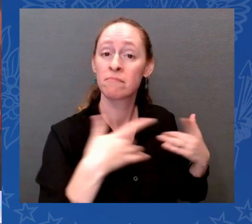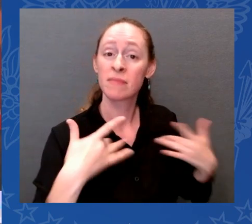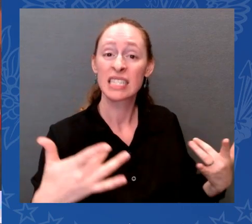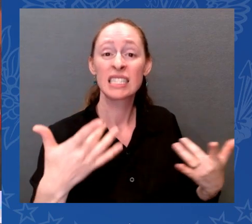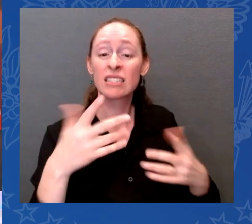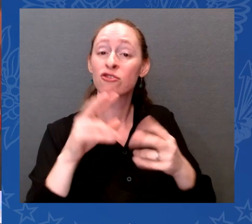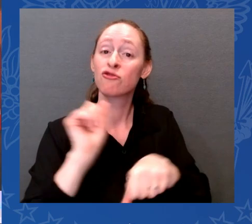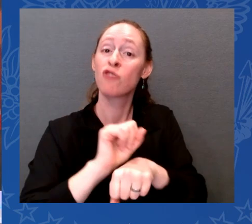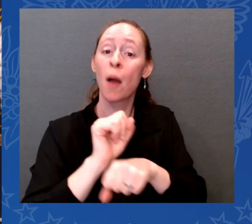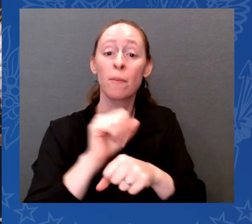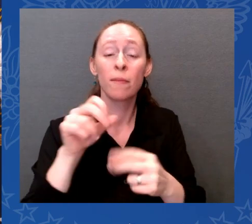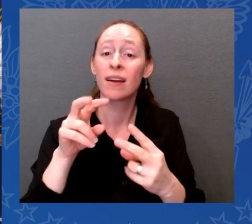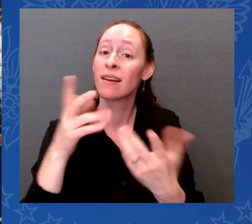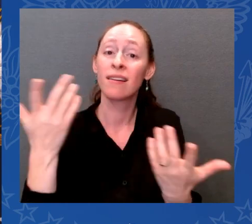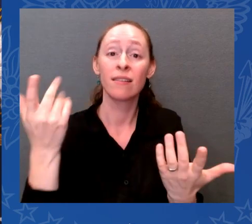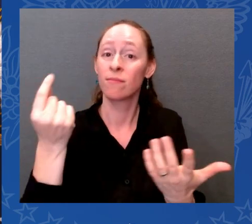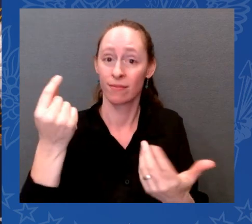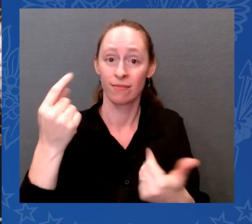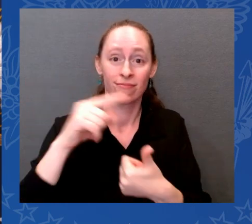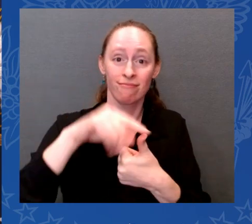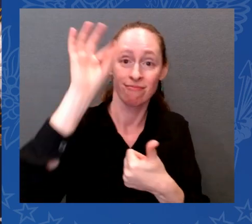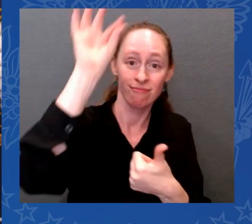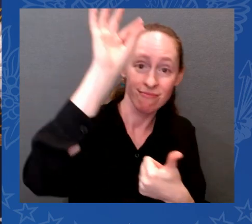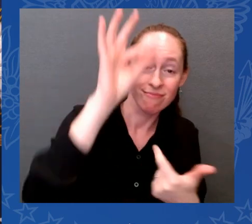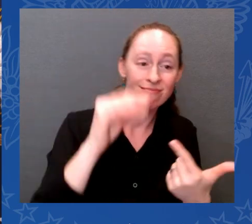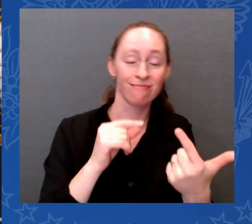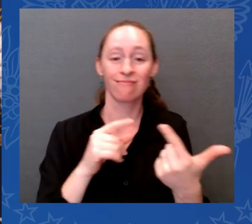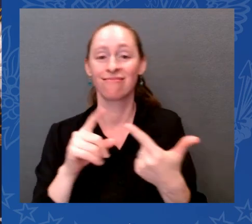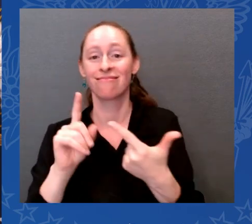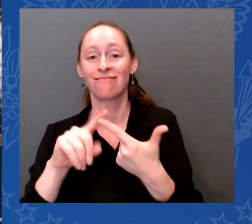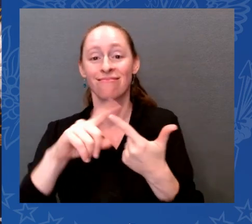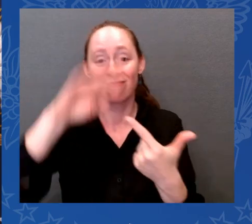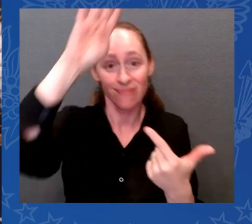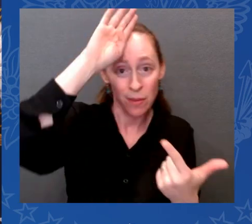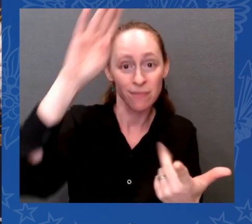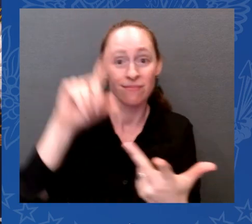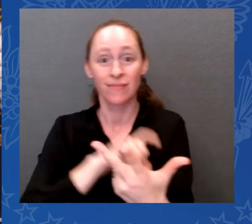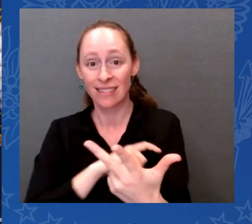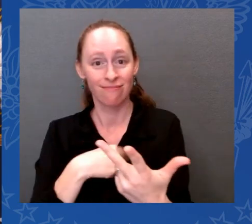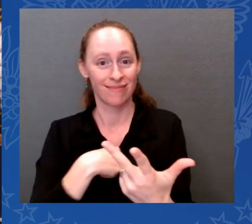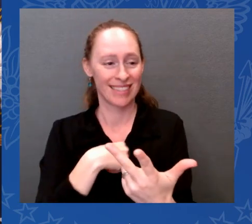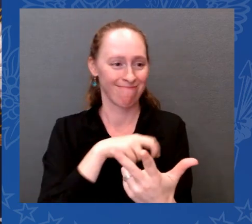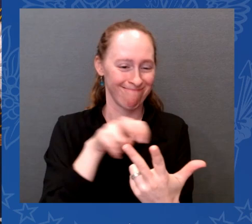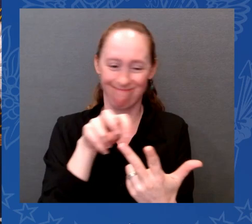But -- -- you know, it's truly amazing that an estimated